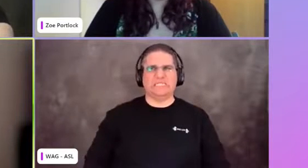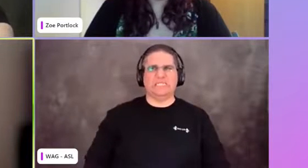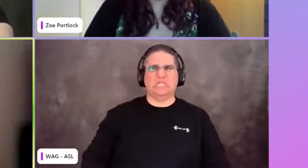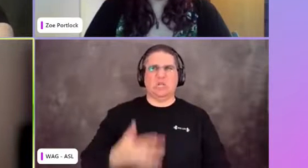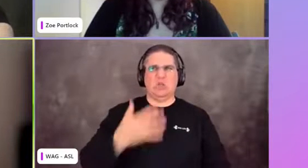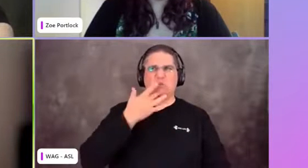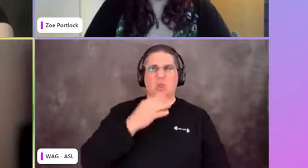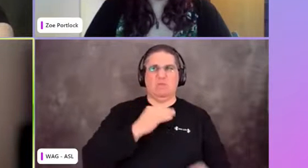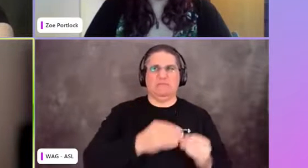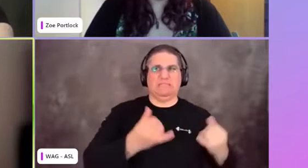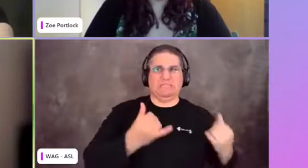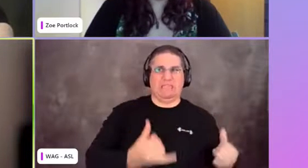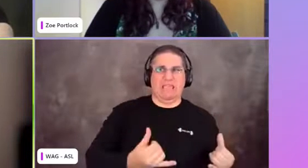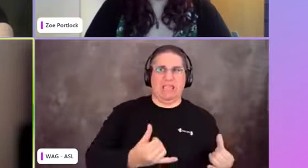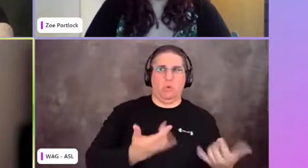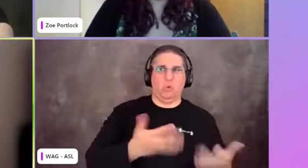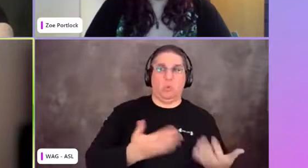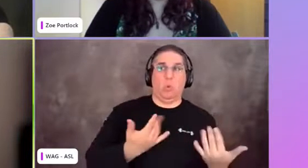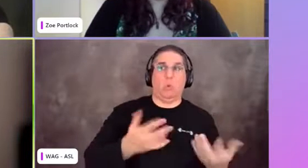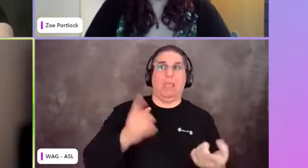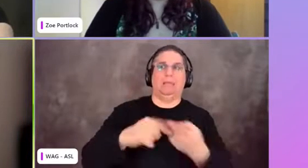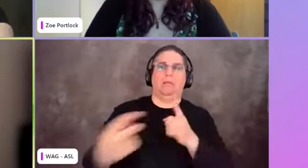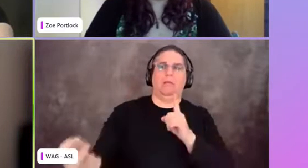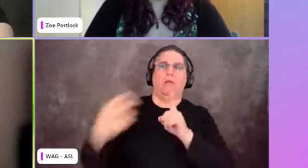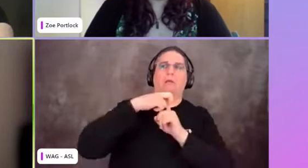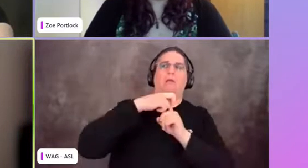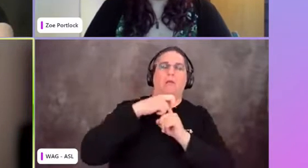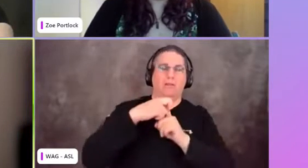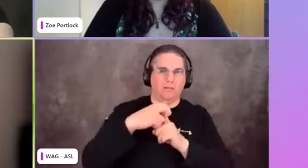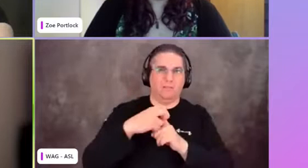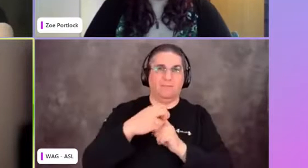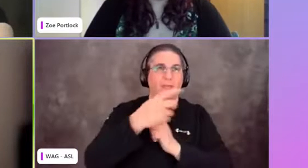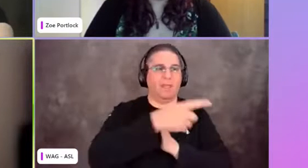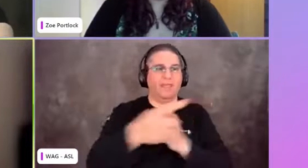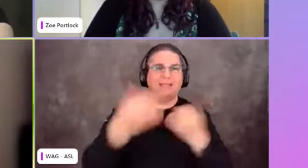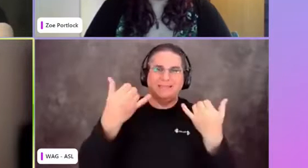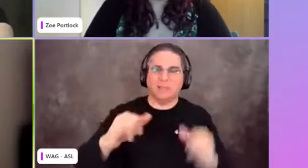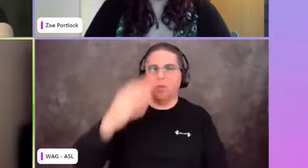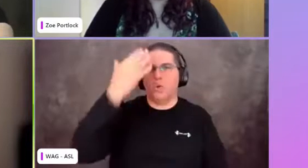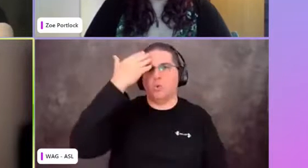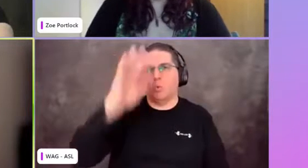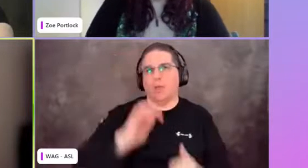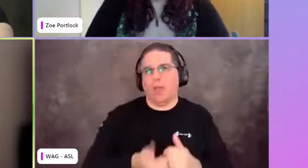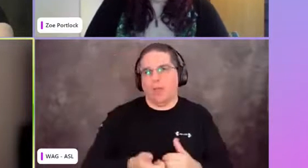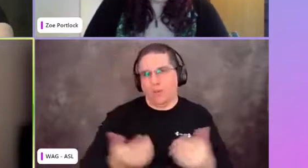work and remediate. So companies start to realize this is very ineffective and maybe we could catch these